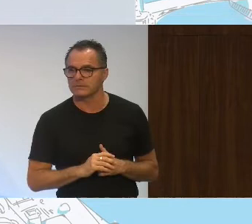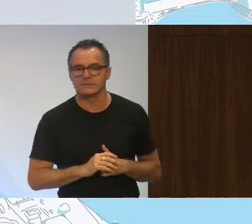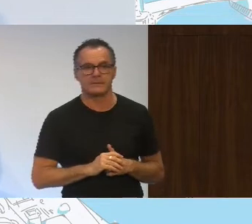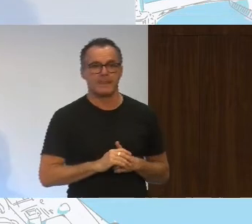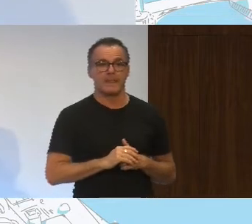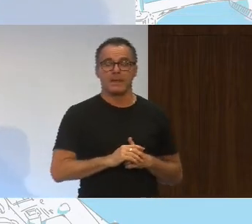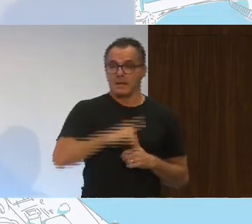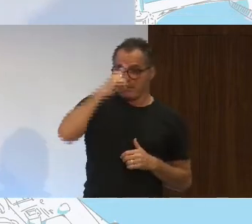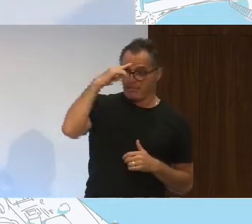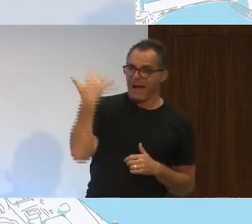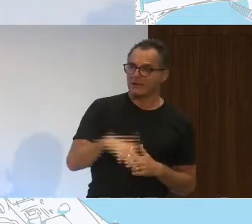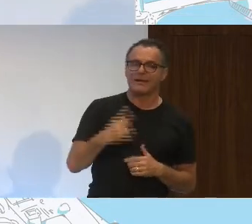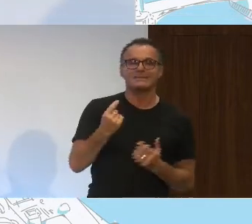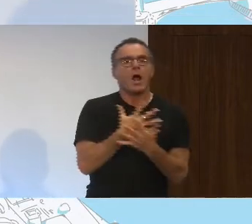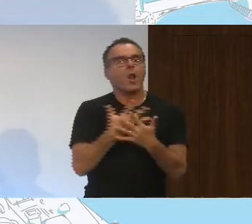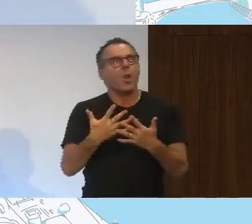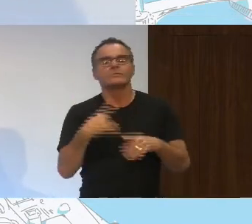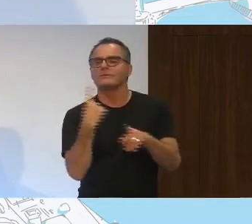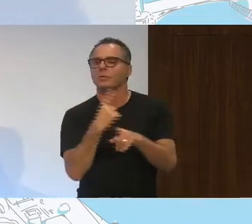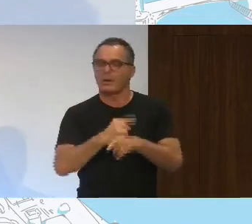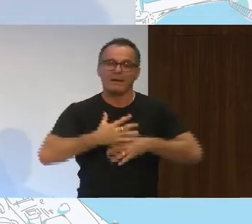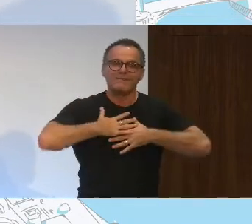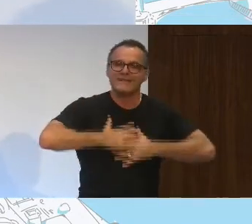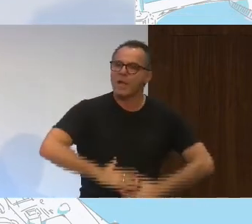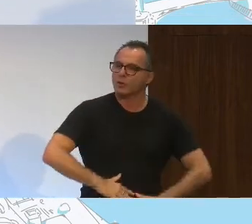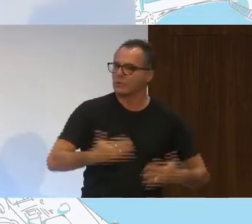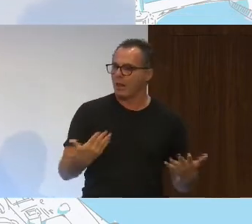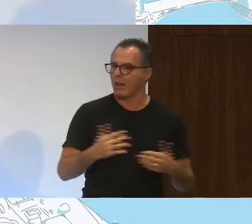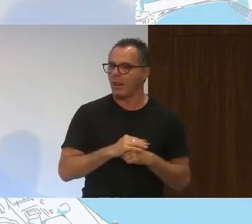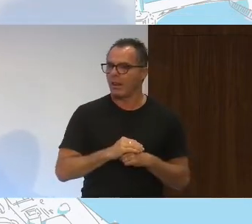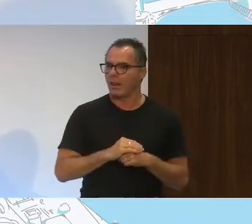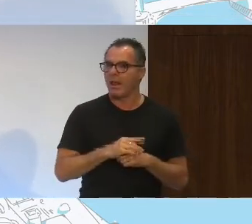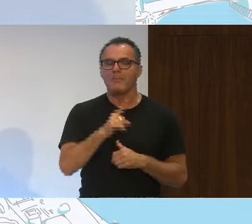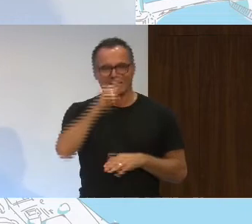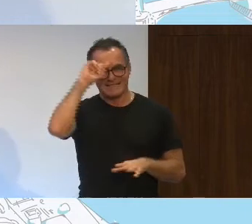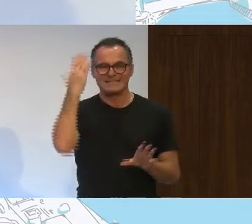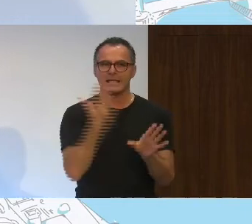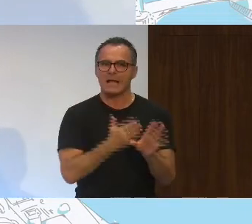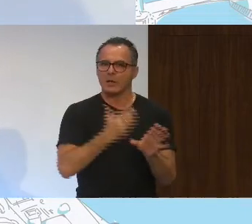is that there is a lot of talk about the physiological aspects of it, but not the psychological and mental aspects.